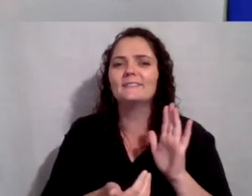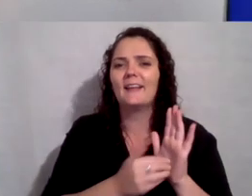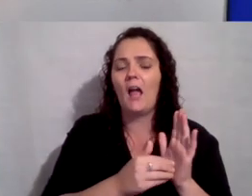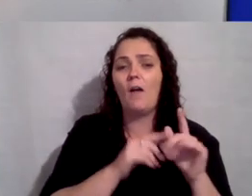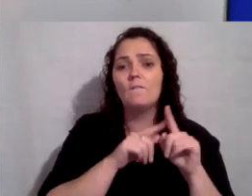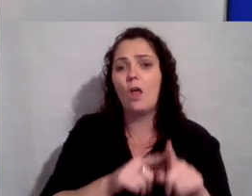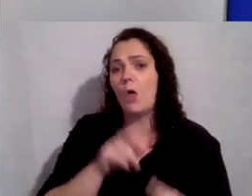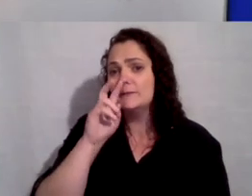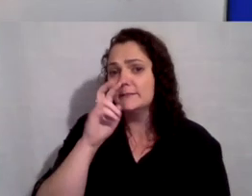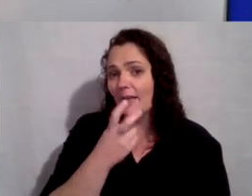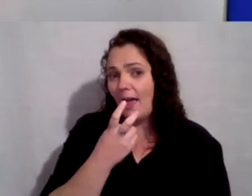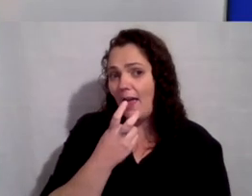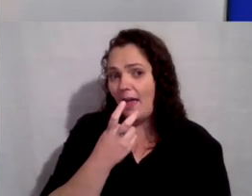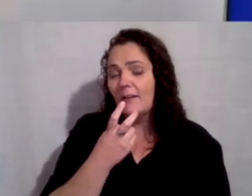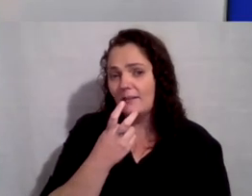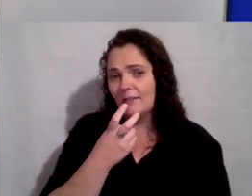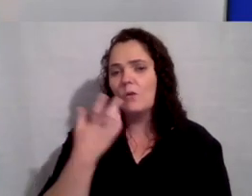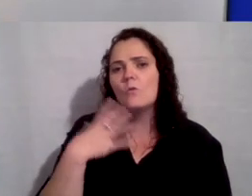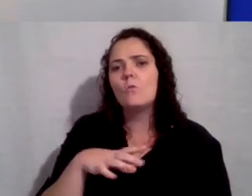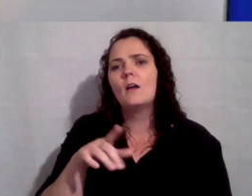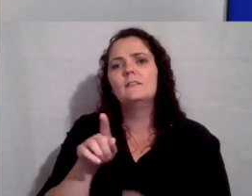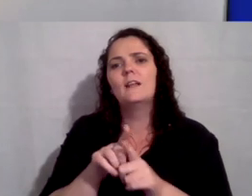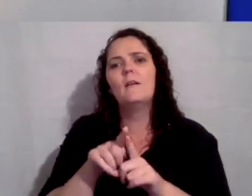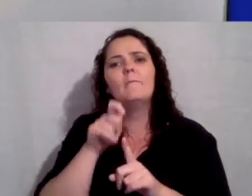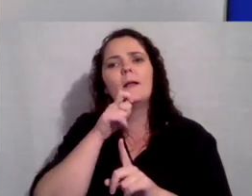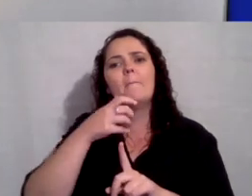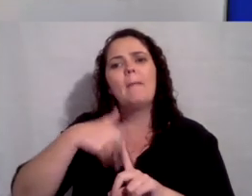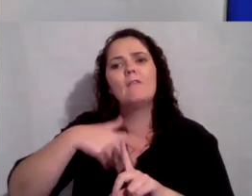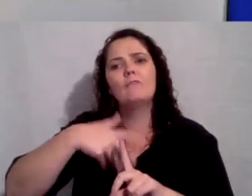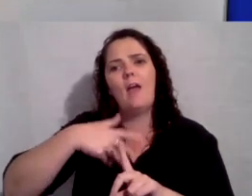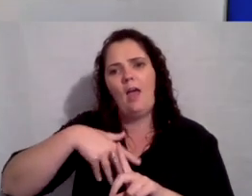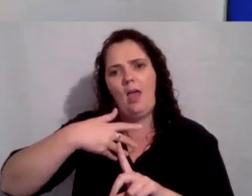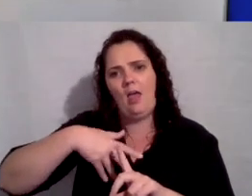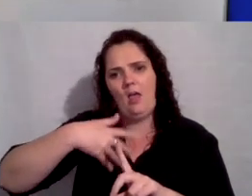is use the darkness also to pull in the background that's behind them.